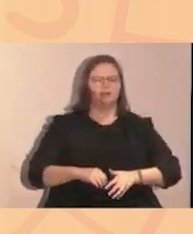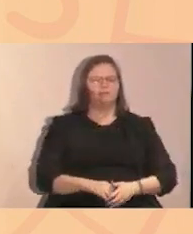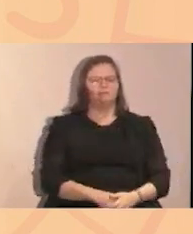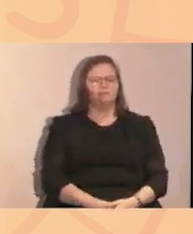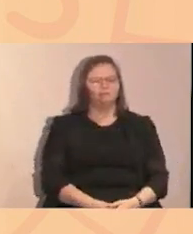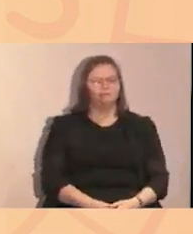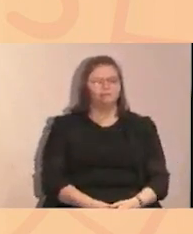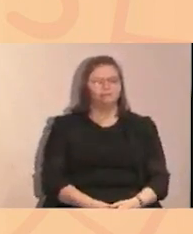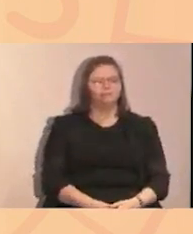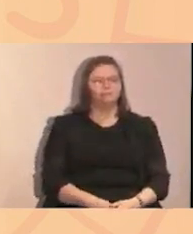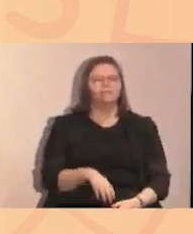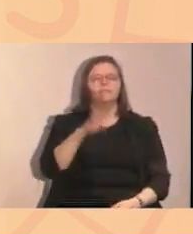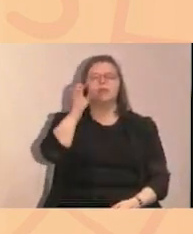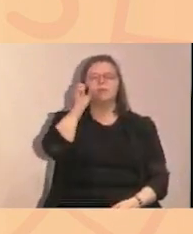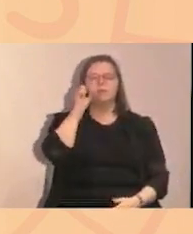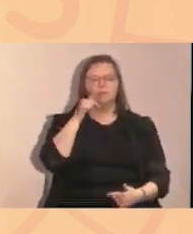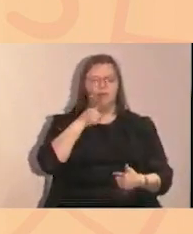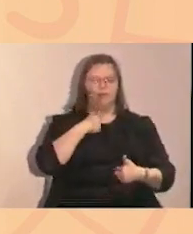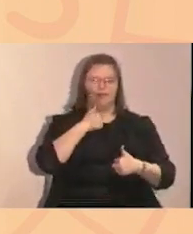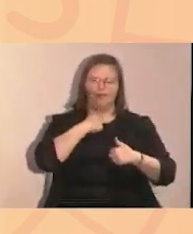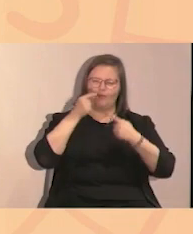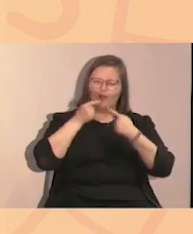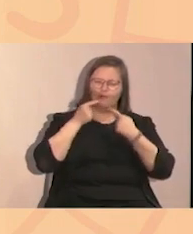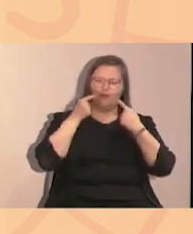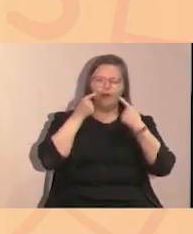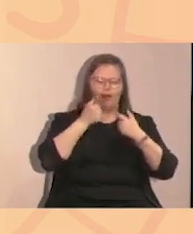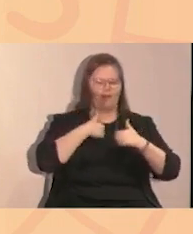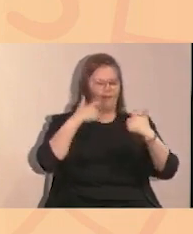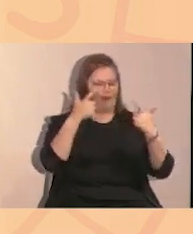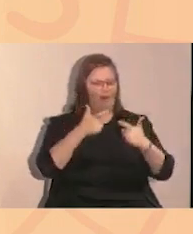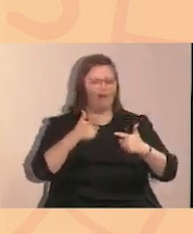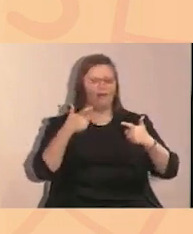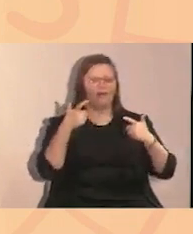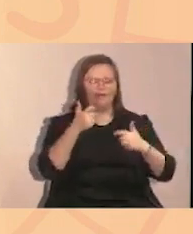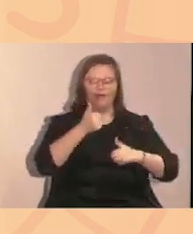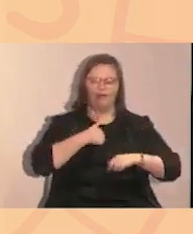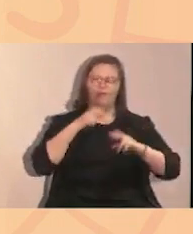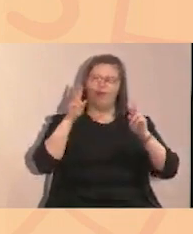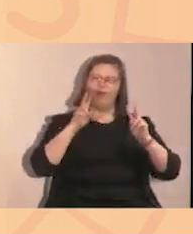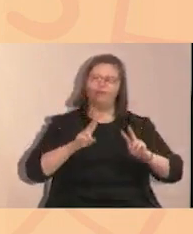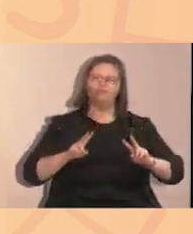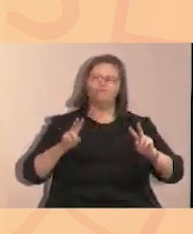Remember me, my smile, my laughter, my peaceful nature,